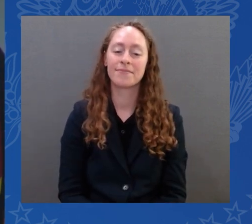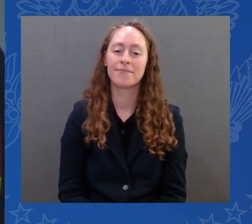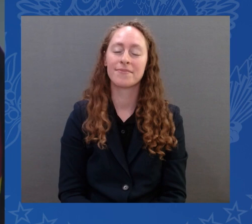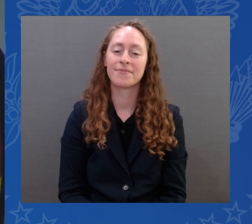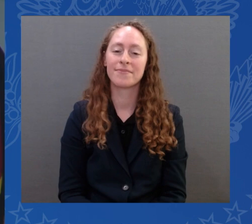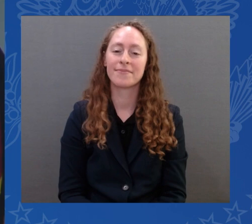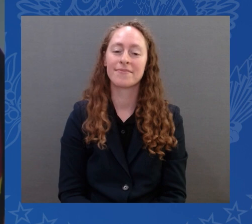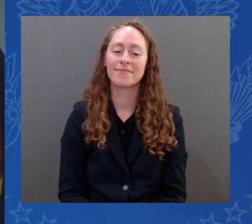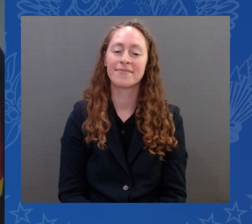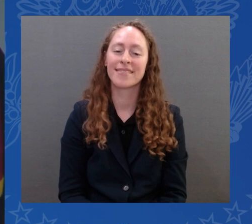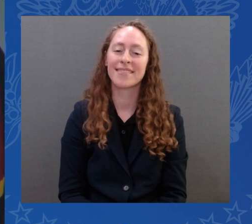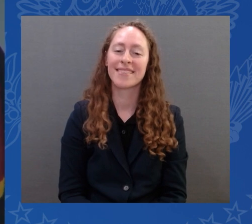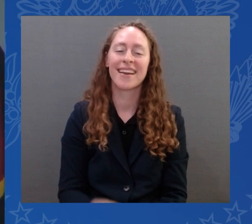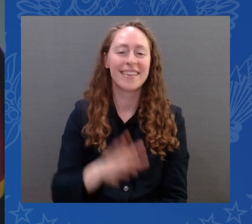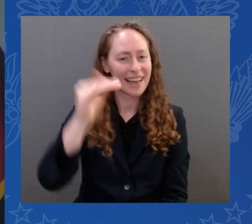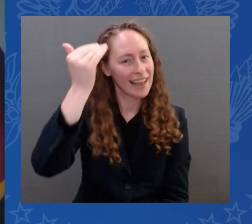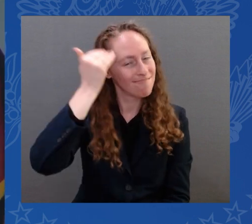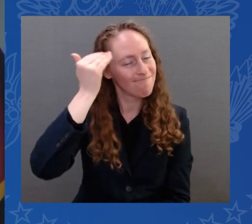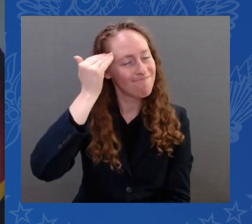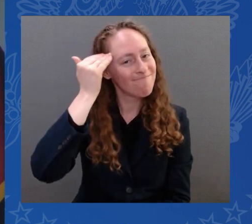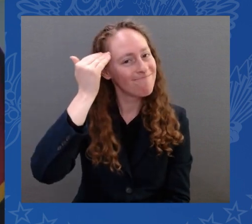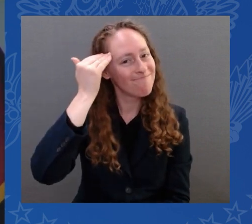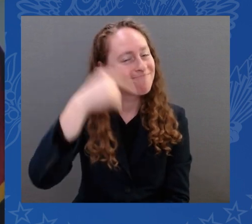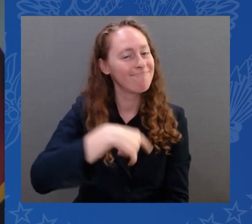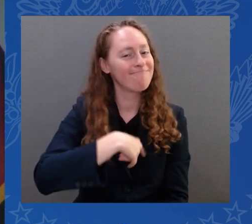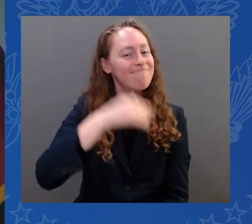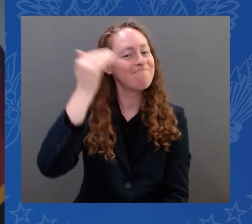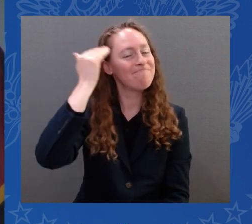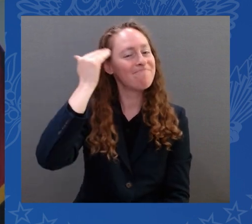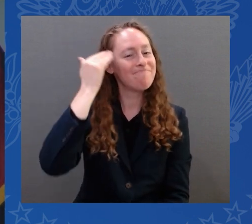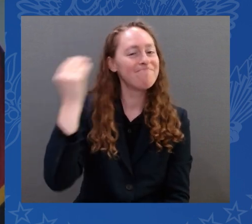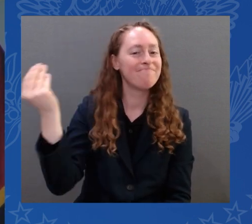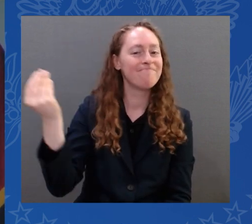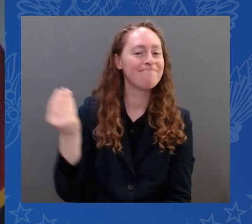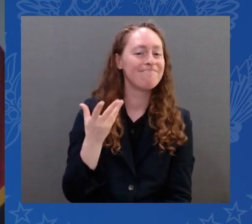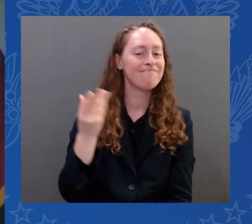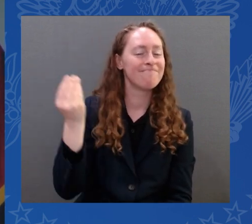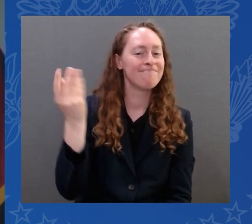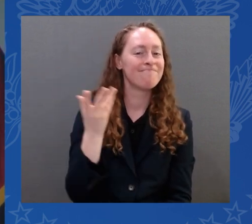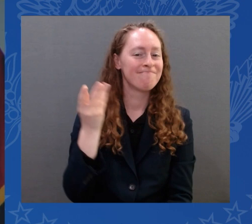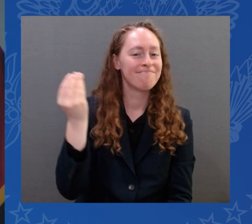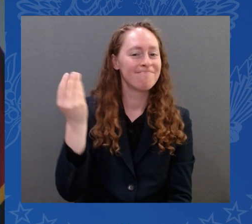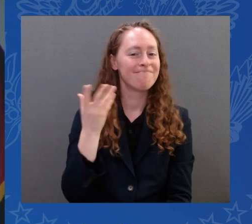when I graduated from the University of Delaware -- Wooo! I had a few -- thank you --